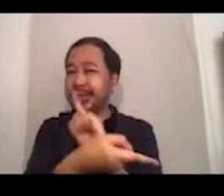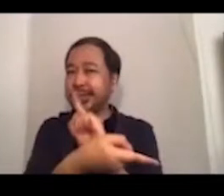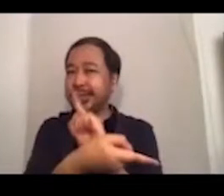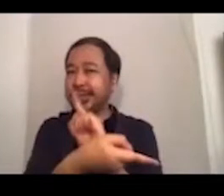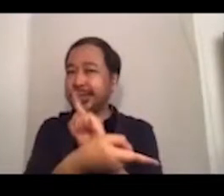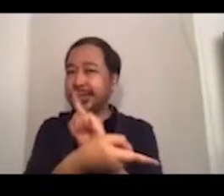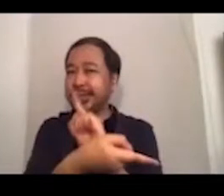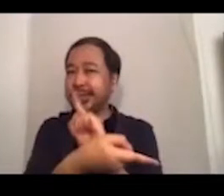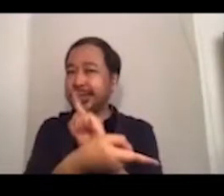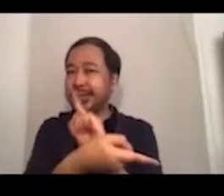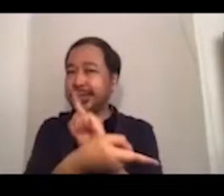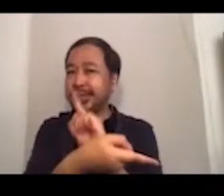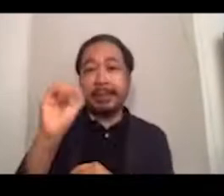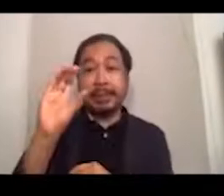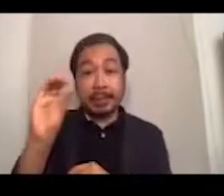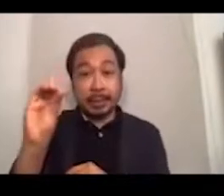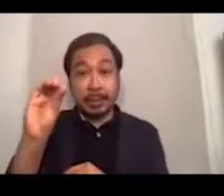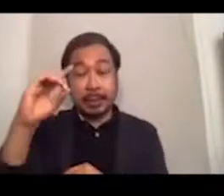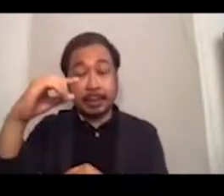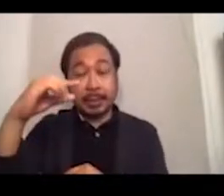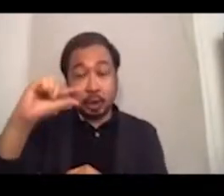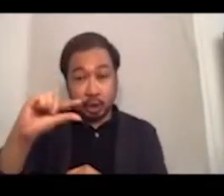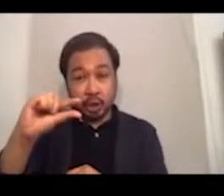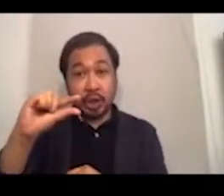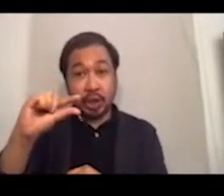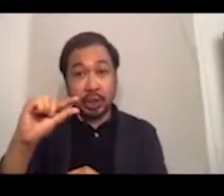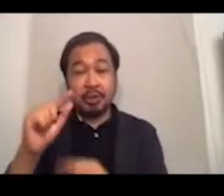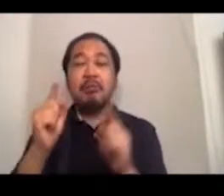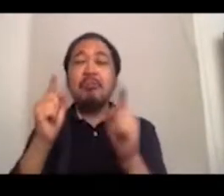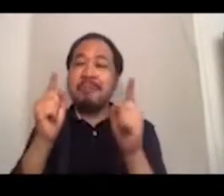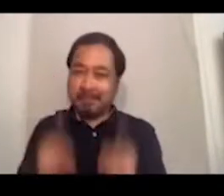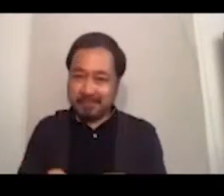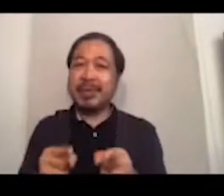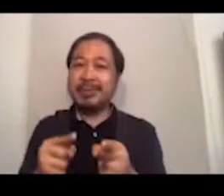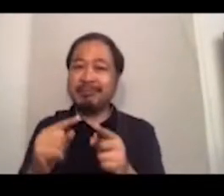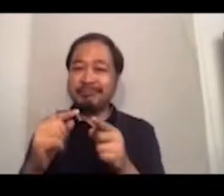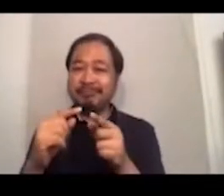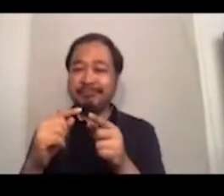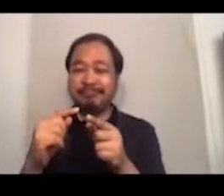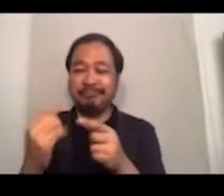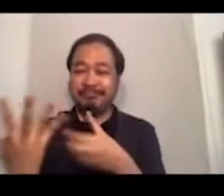into sharper focus. I brought up this press release